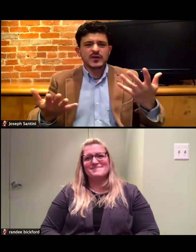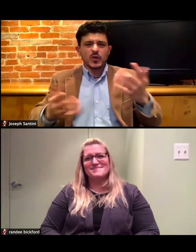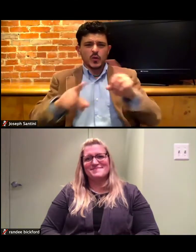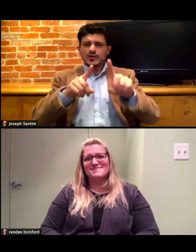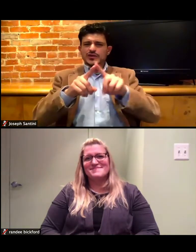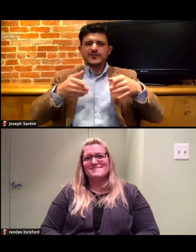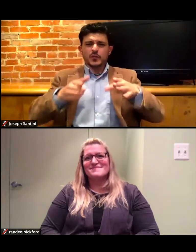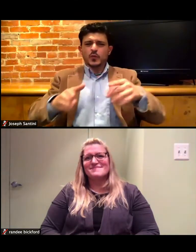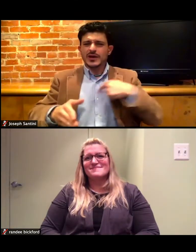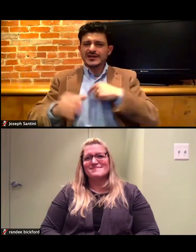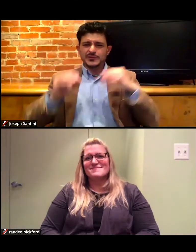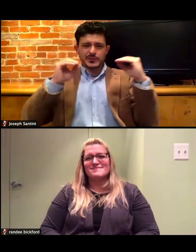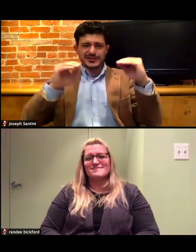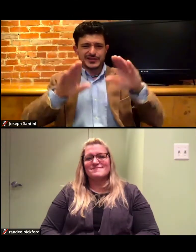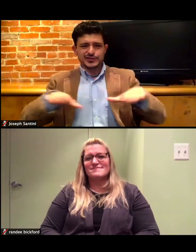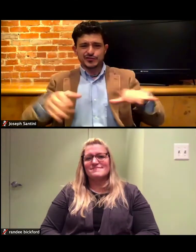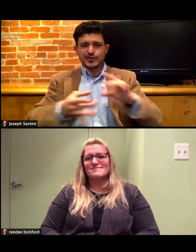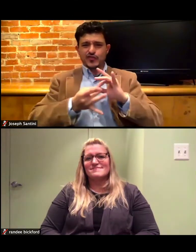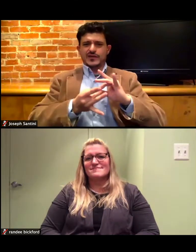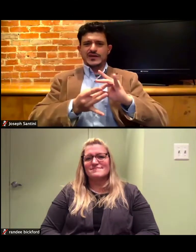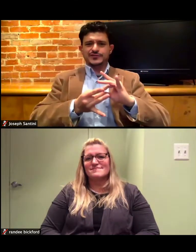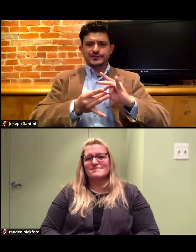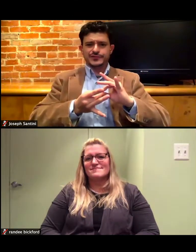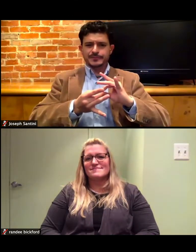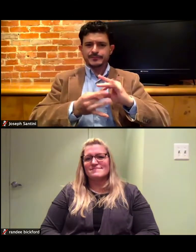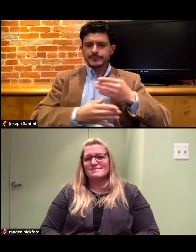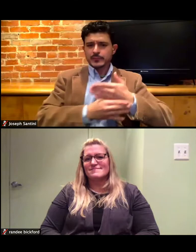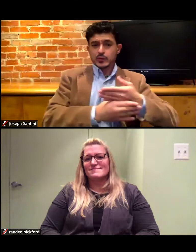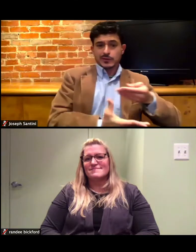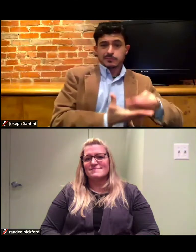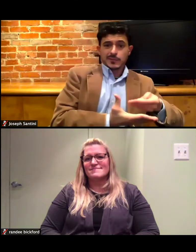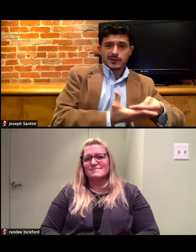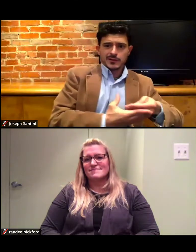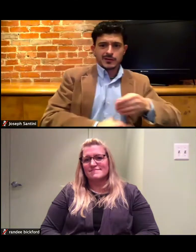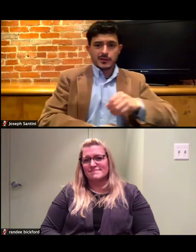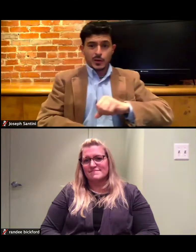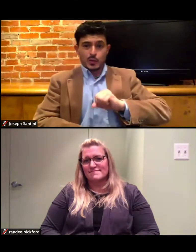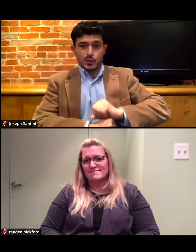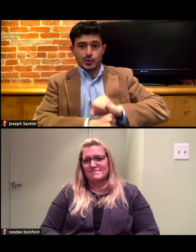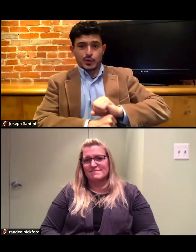Our third discussion question is, we have different ways to teach children relationships